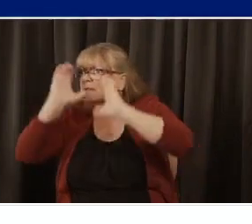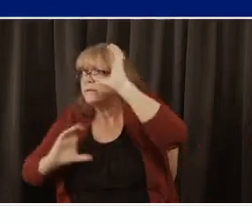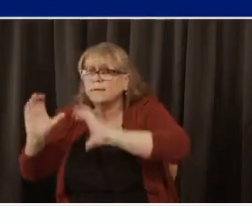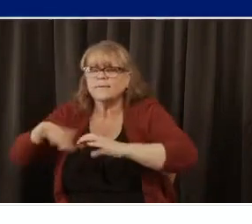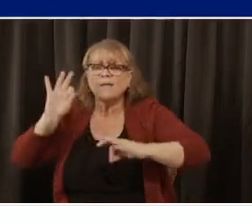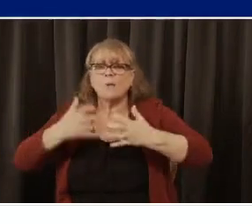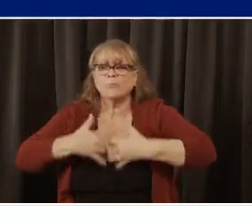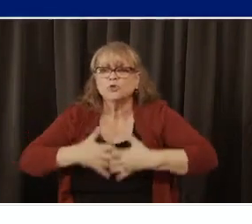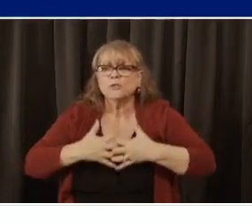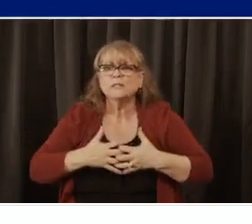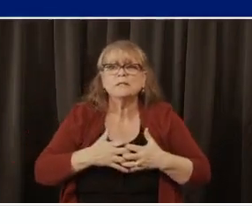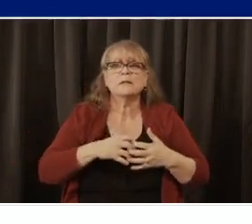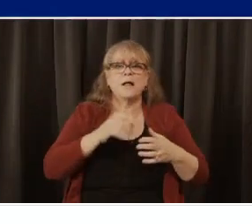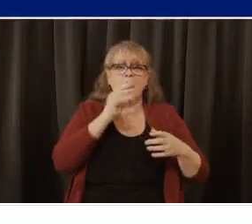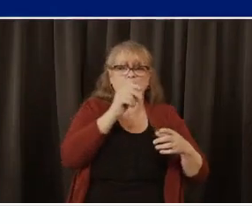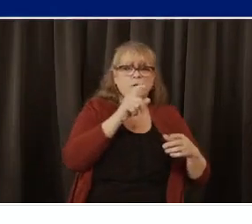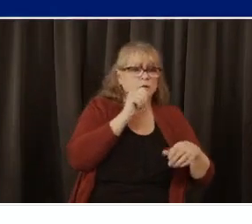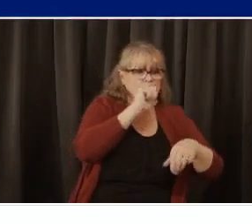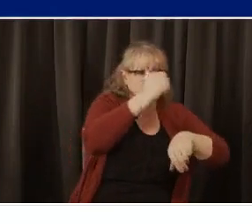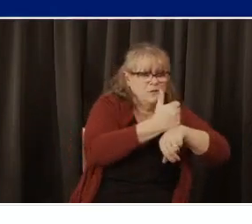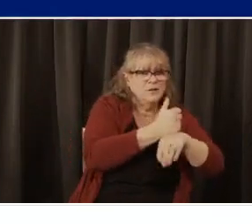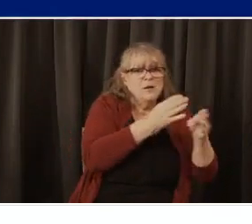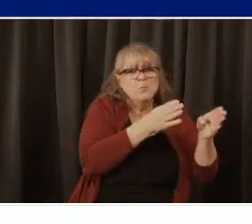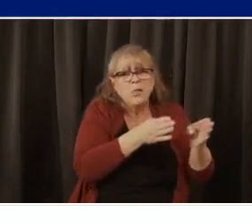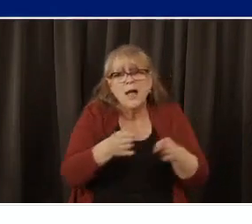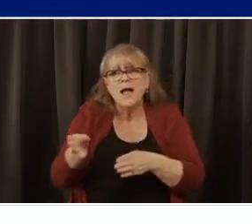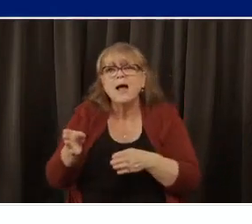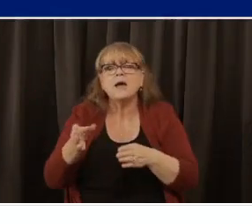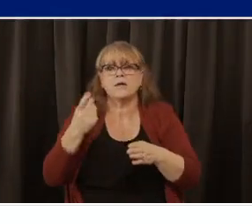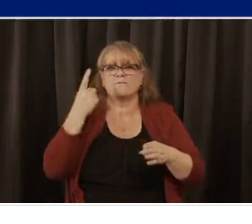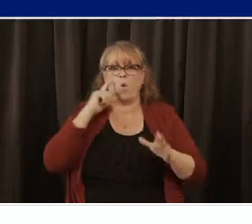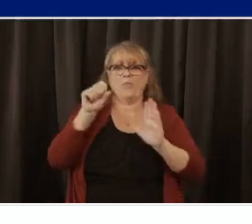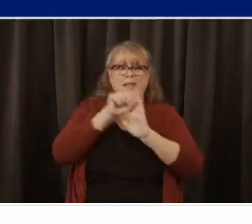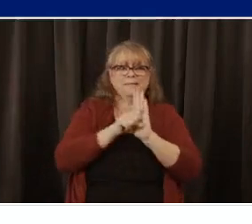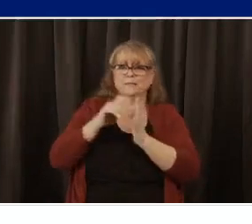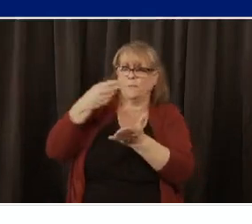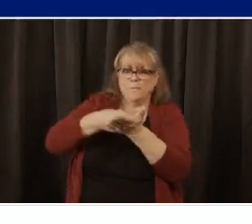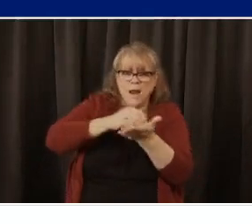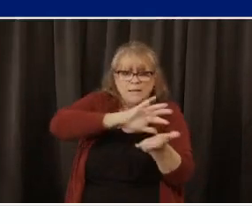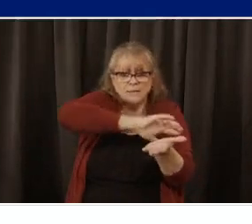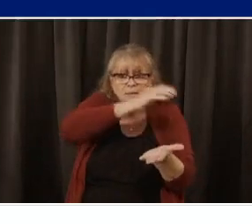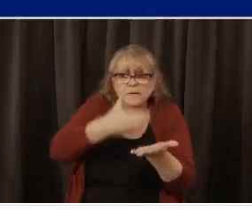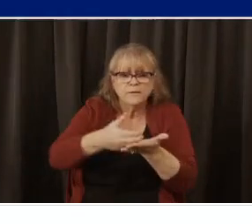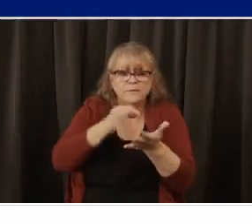get the equipment that we needed, when we needed it. And so we set up a system through the kayak